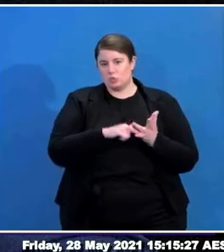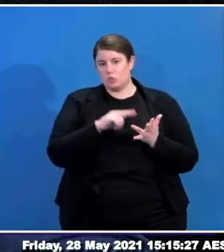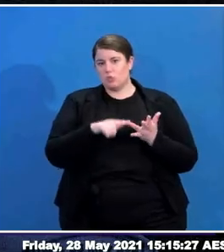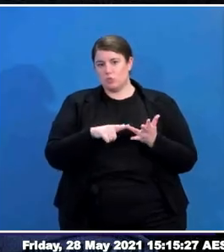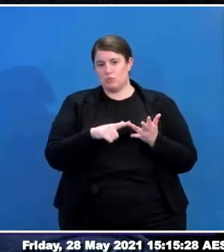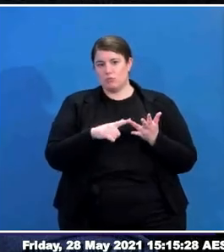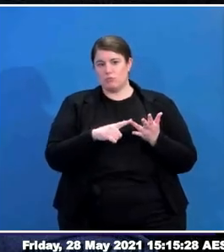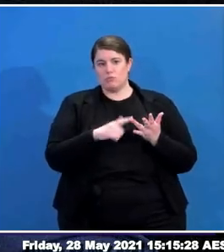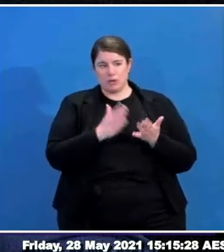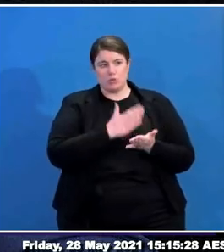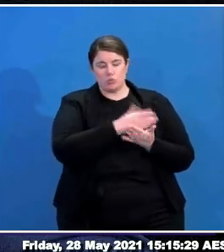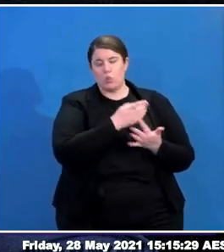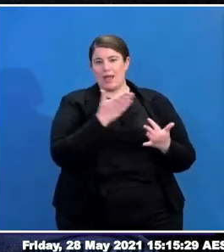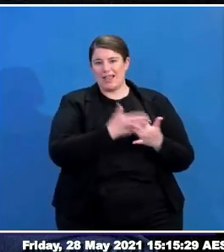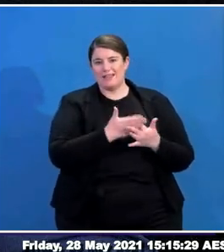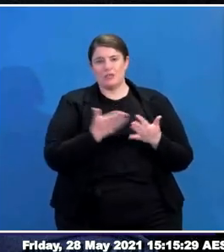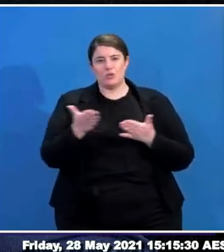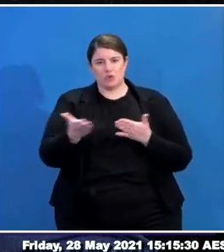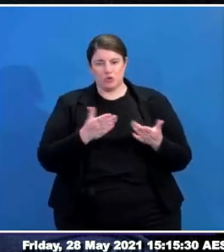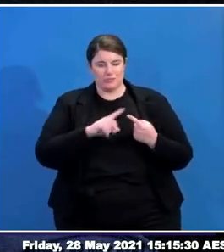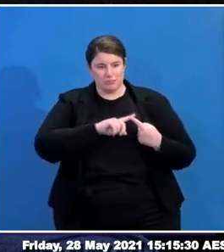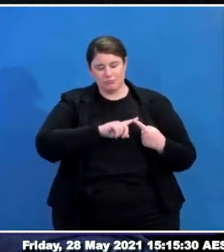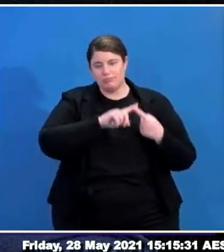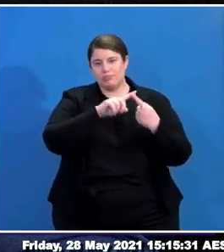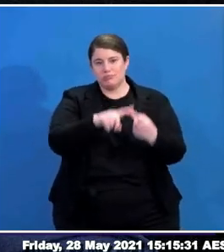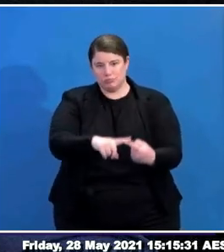disruption of continuity of supports or, indeed, it might be the case